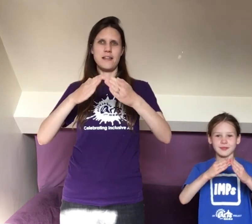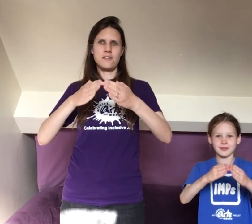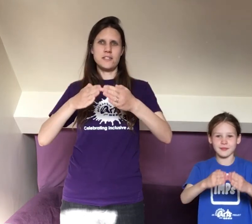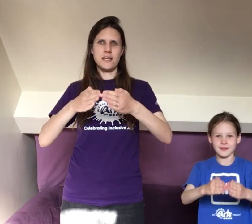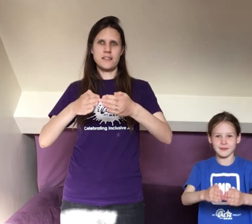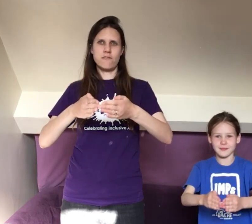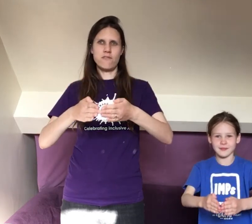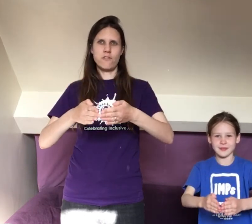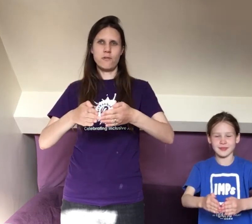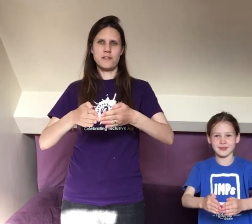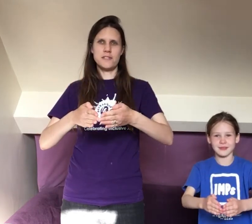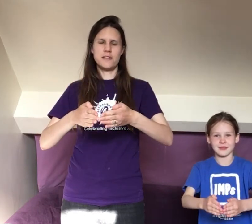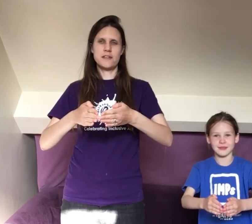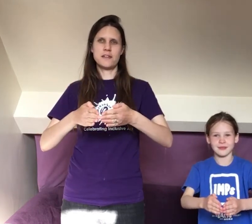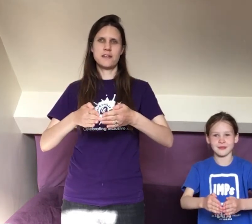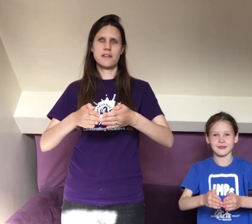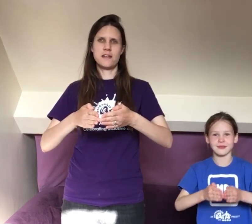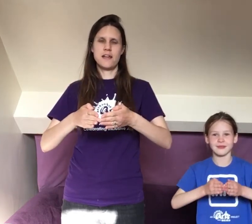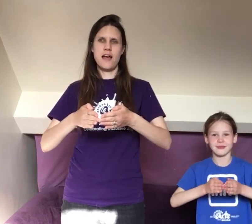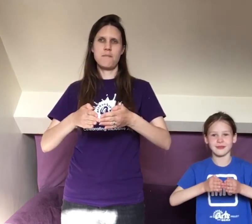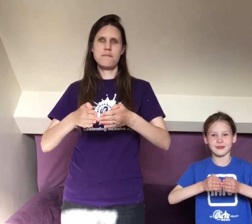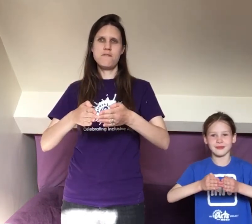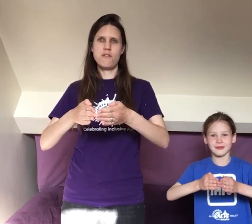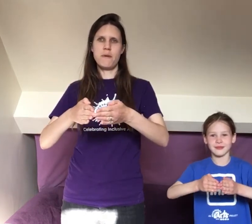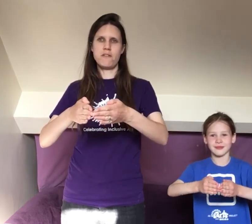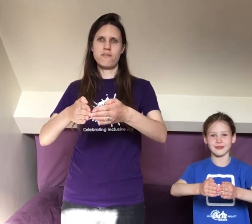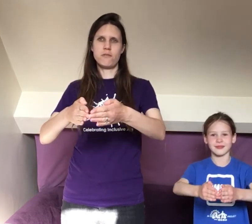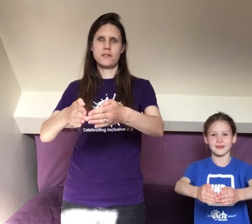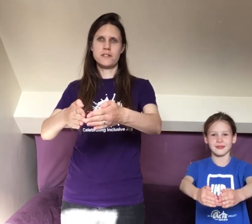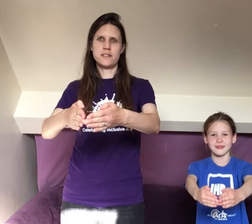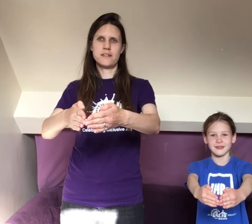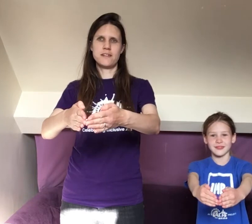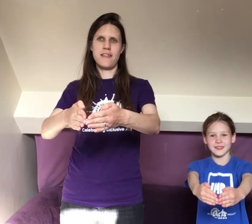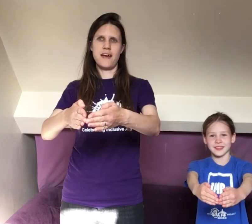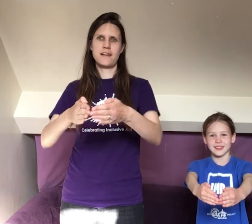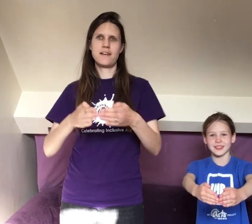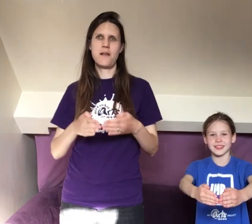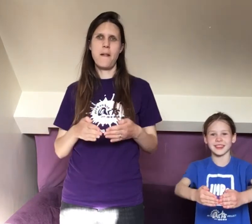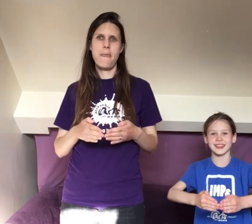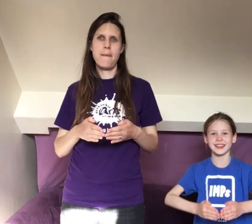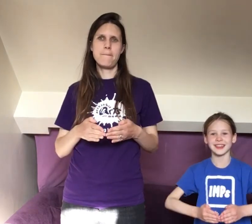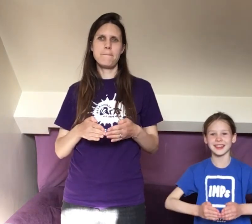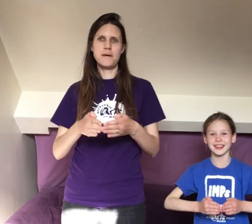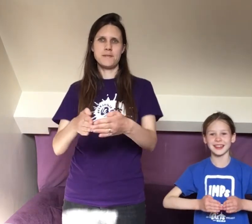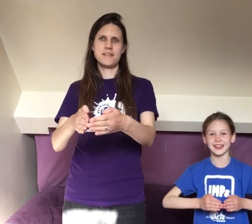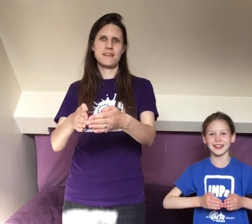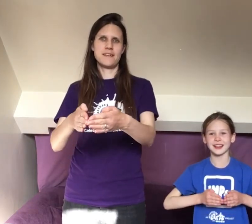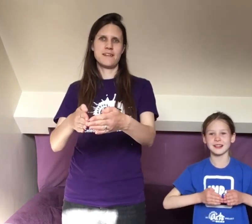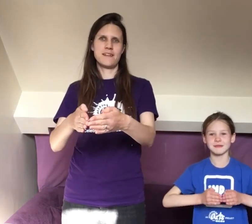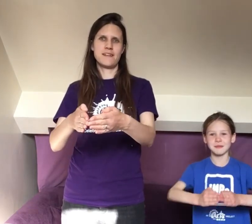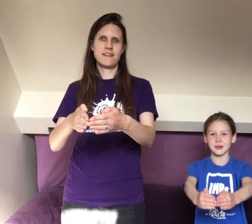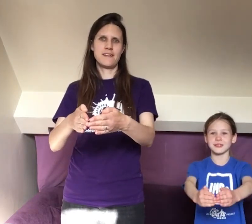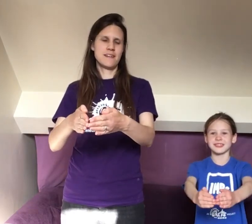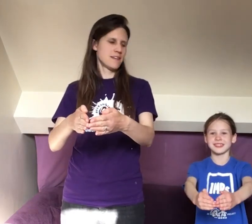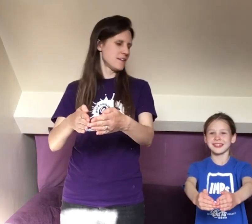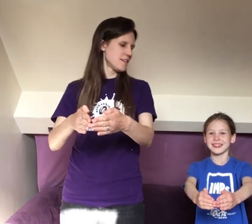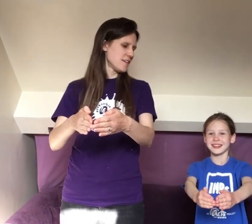And then you stick them forwards and move your boat forwards like that. Boat! Boat!